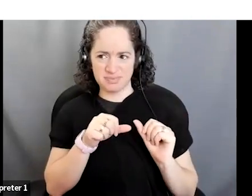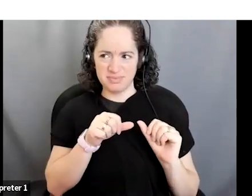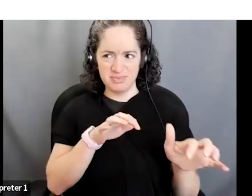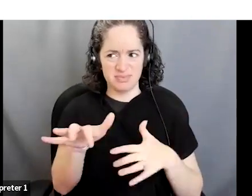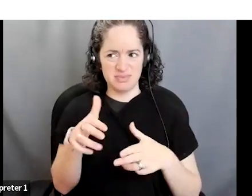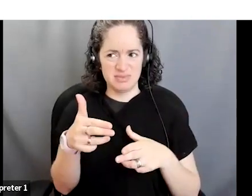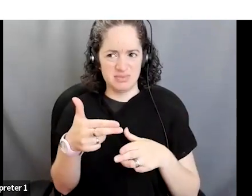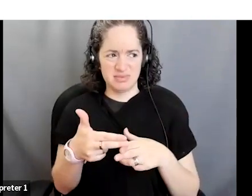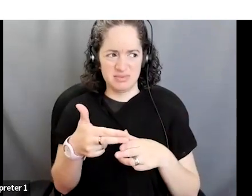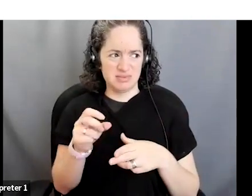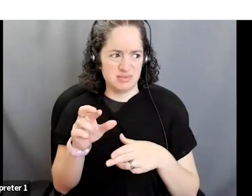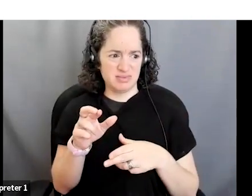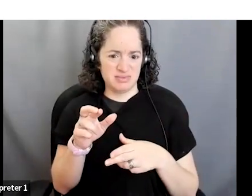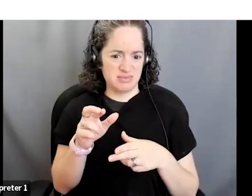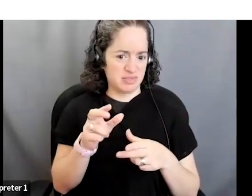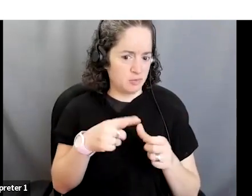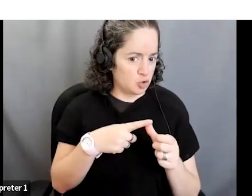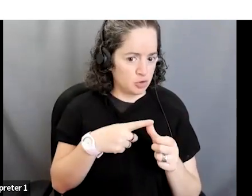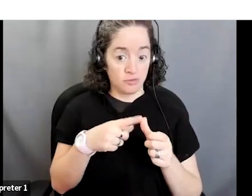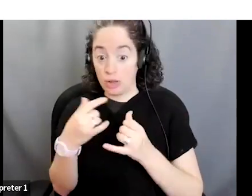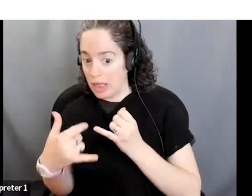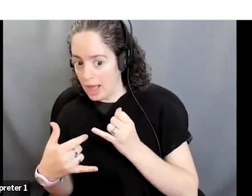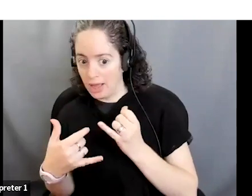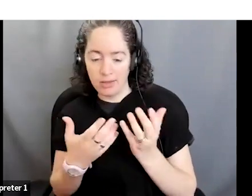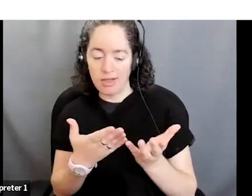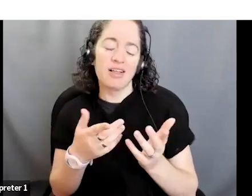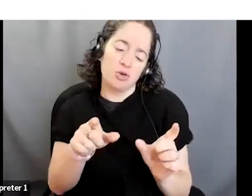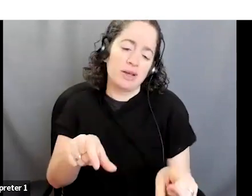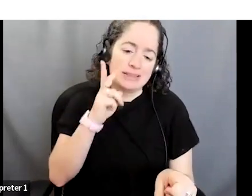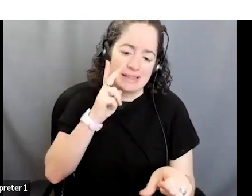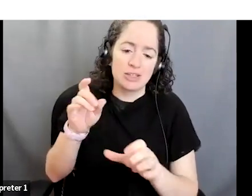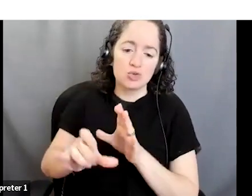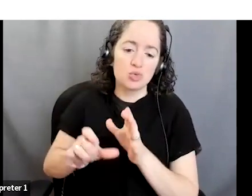I think in one instance, you can watch the YouTube video, which gets into a lot more detail,